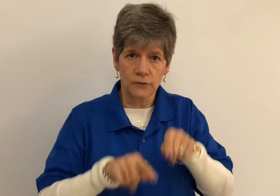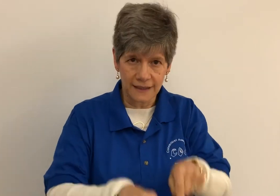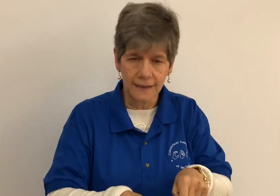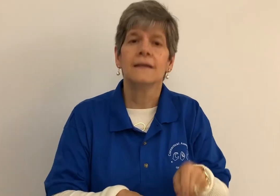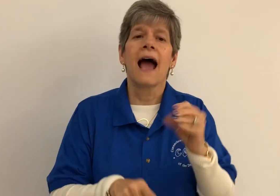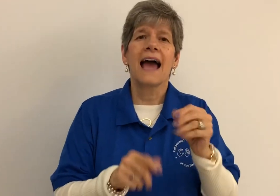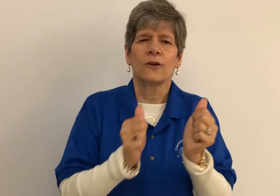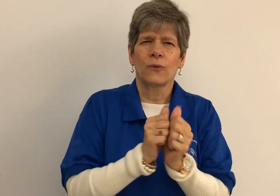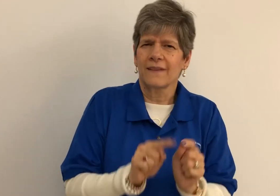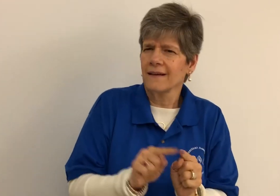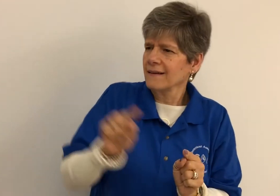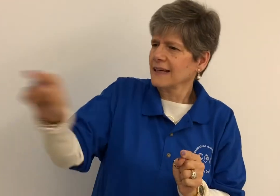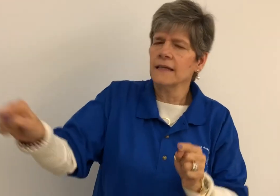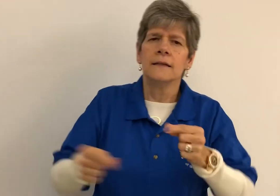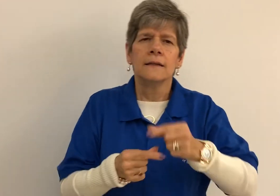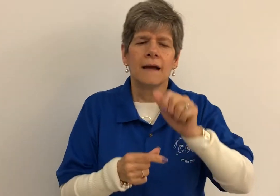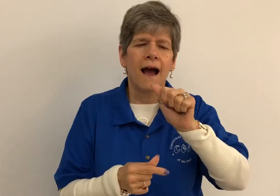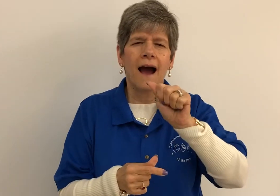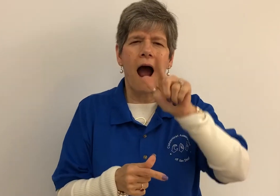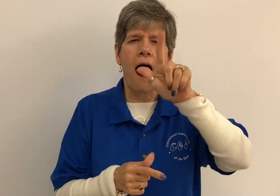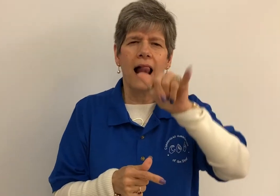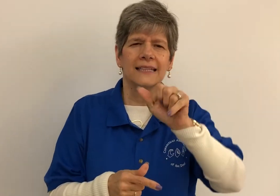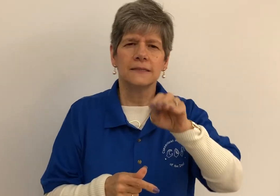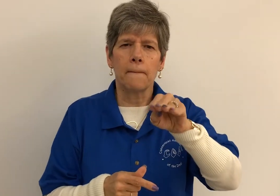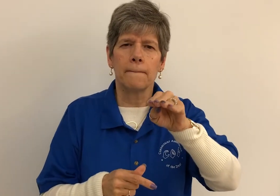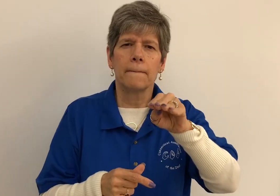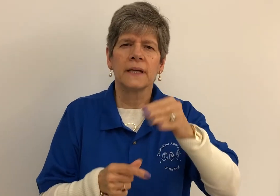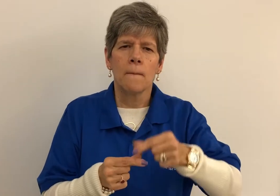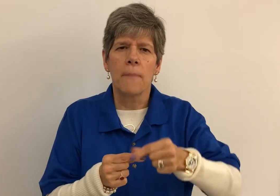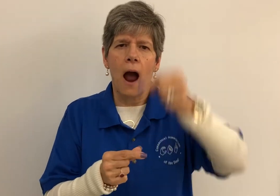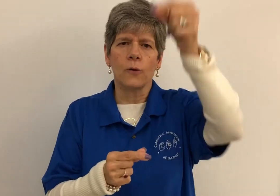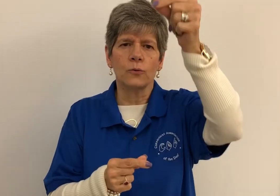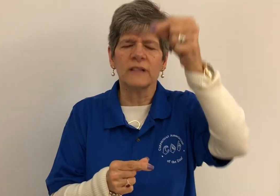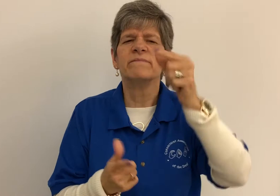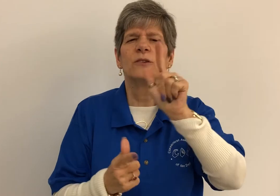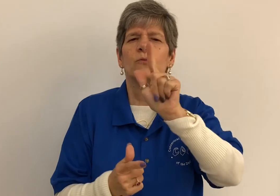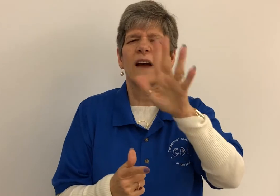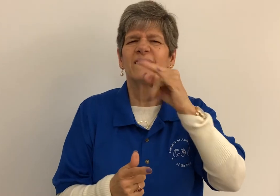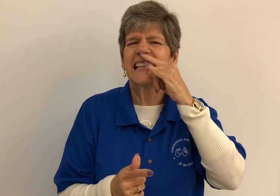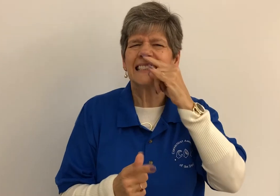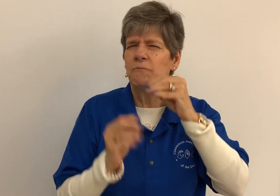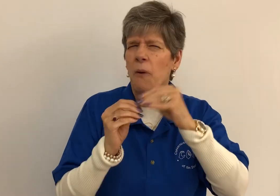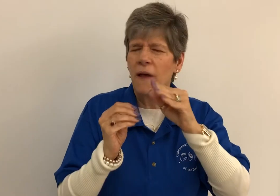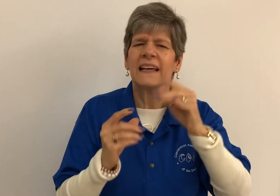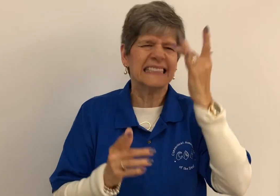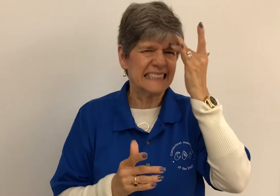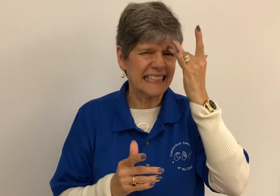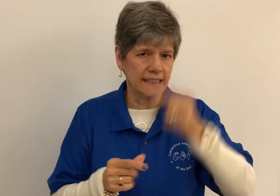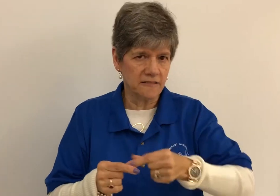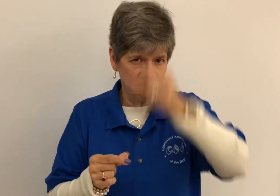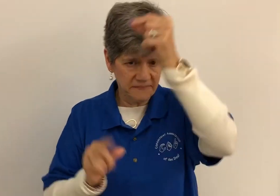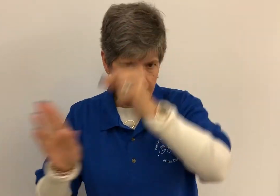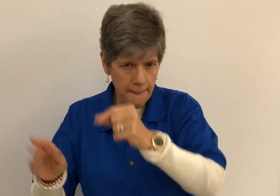the nearby Asylum resting place to mark the passing of 25 children;